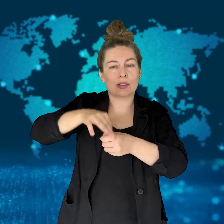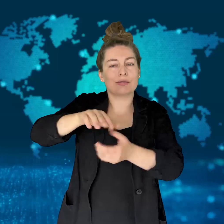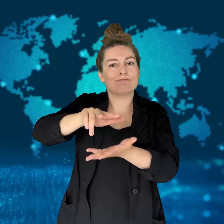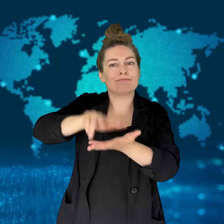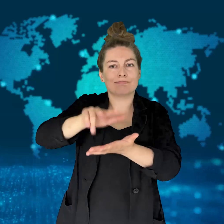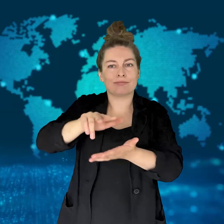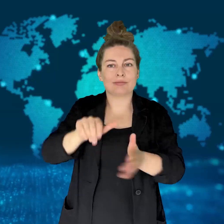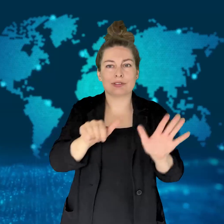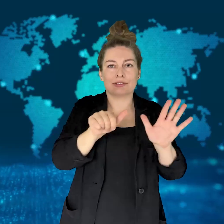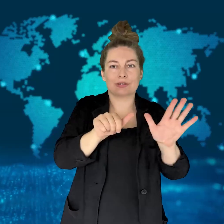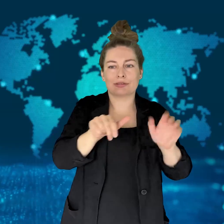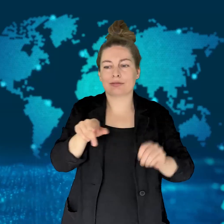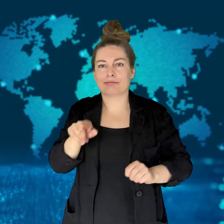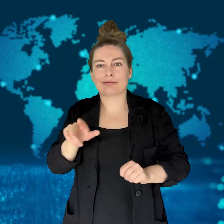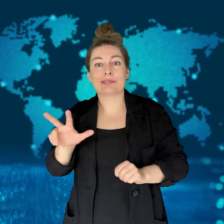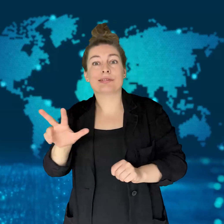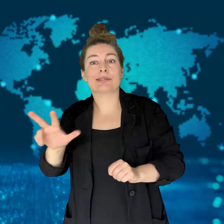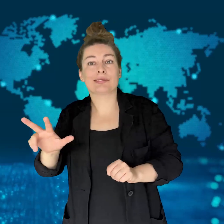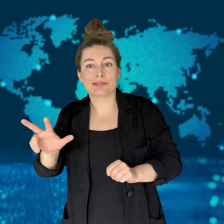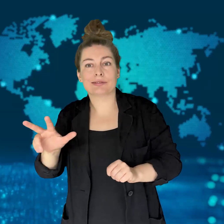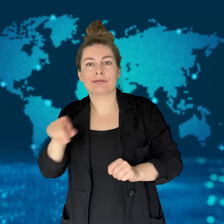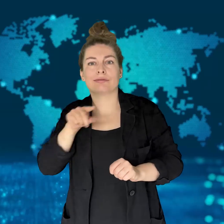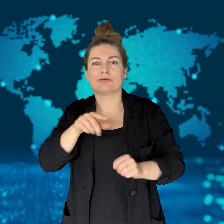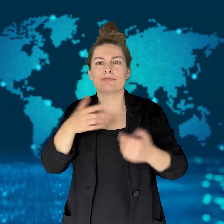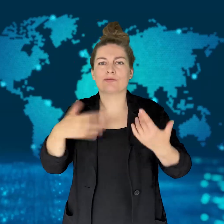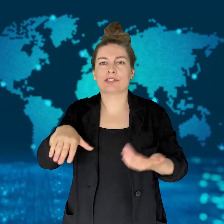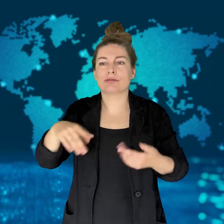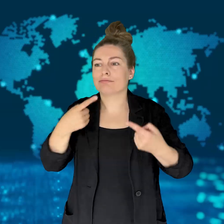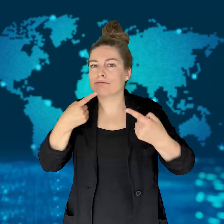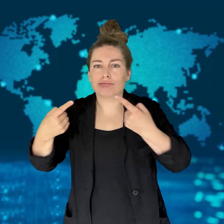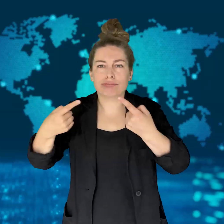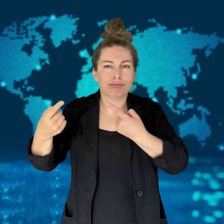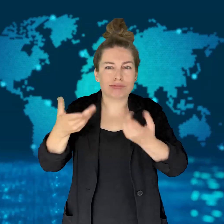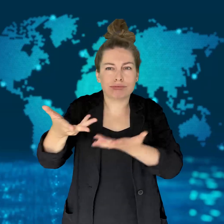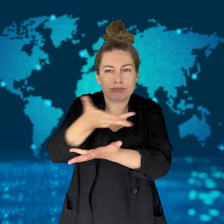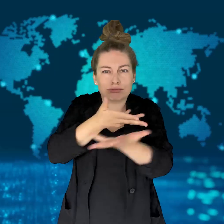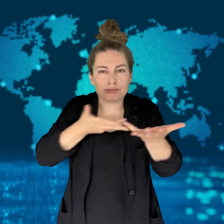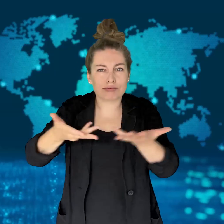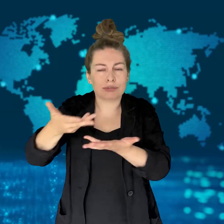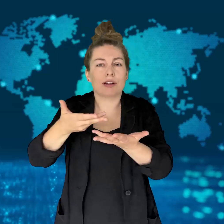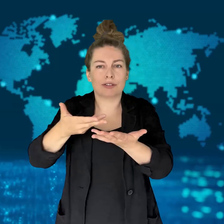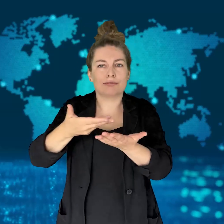In the written court opinion, the court ruled that cities can